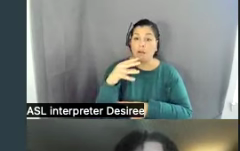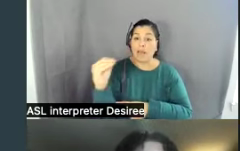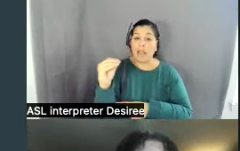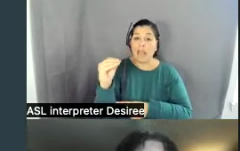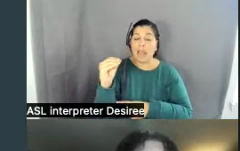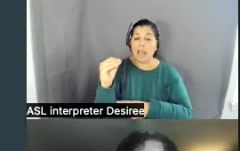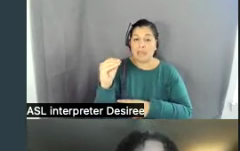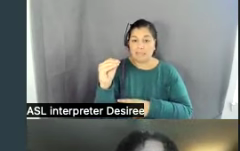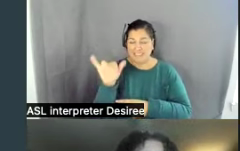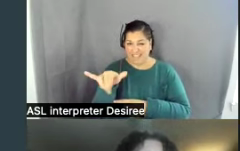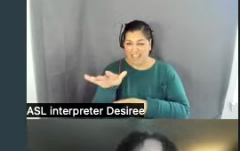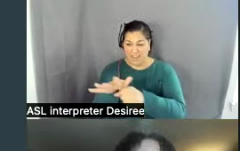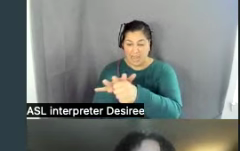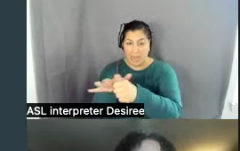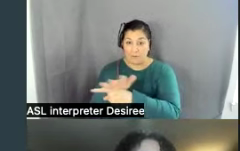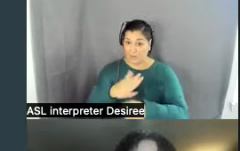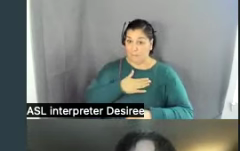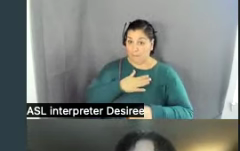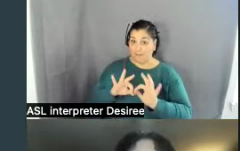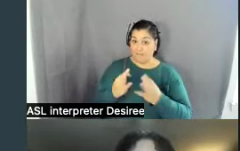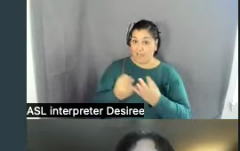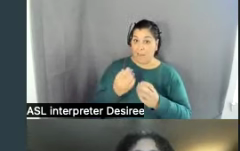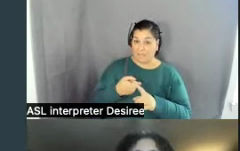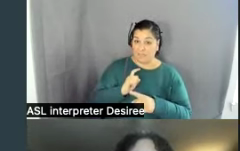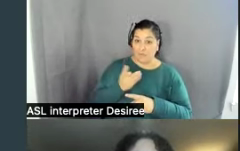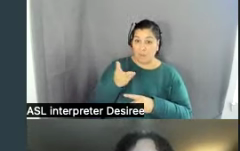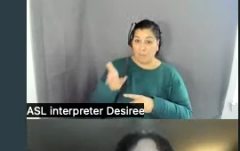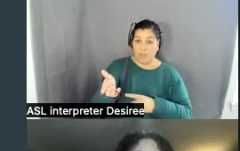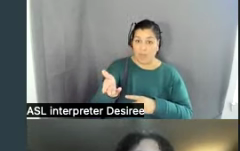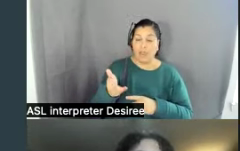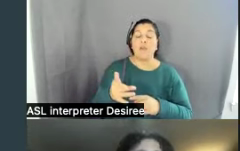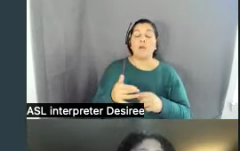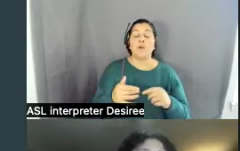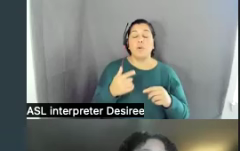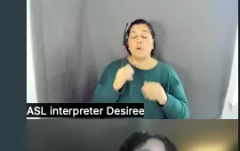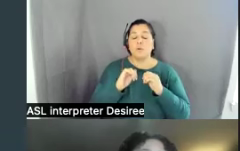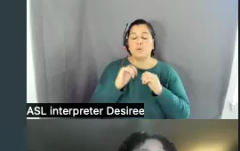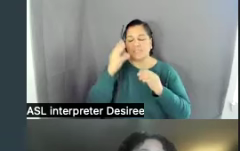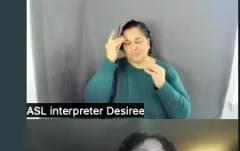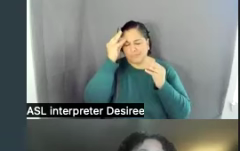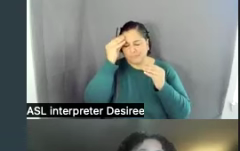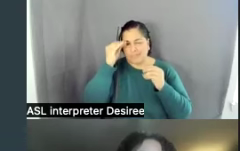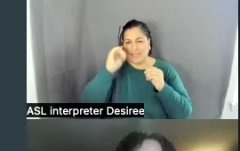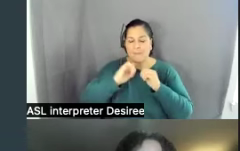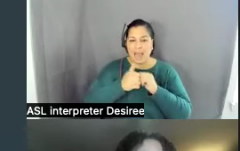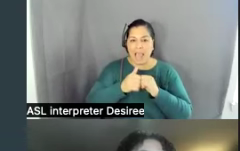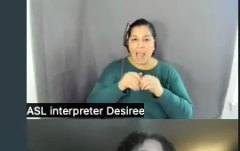And, so sort of really thinking about how we build more, spaces for cultural